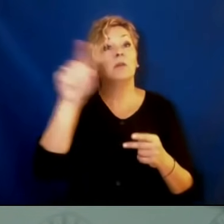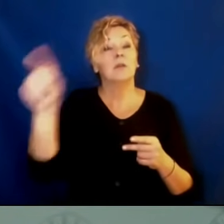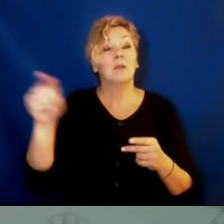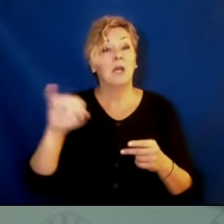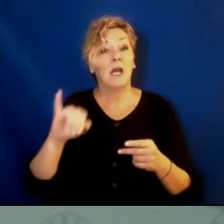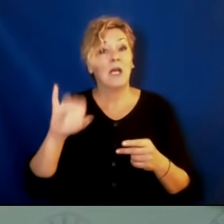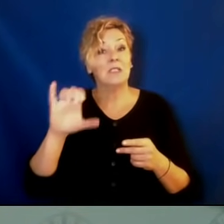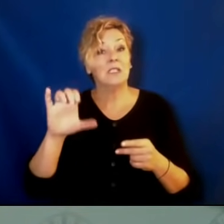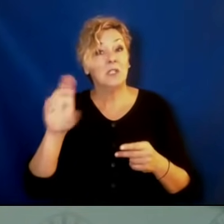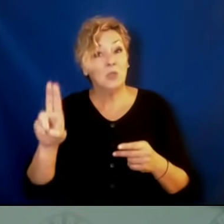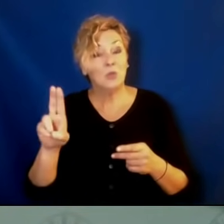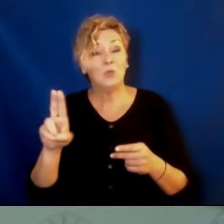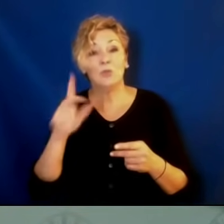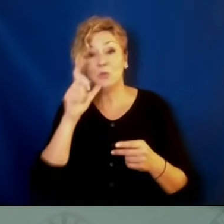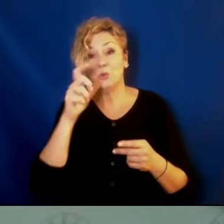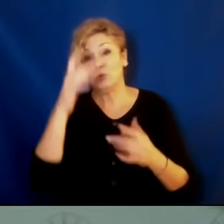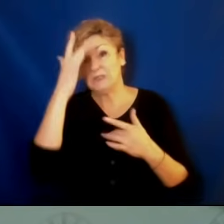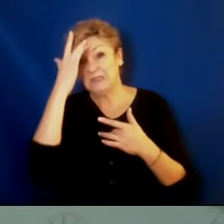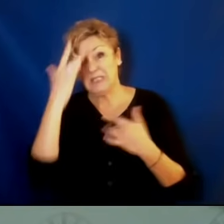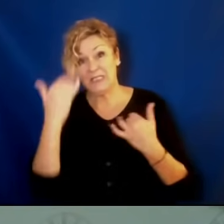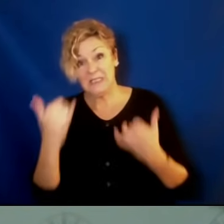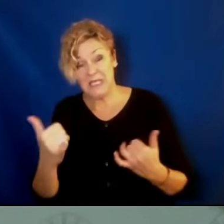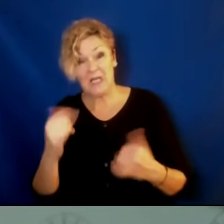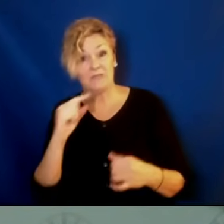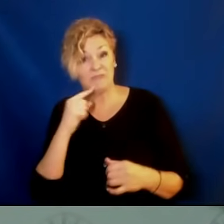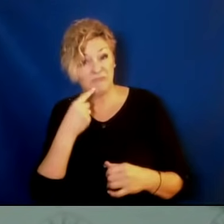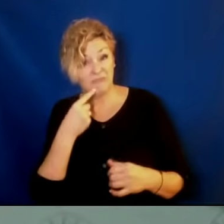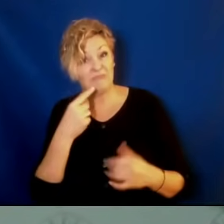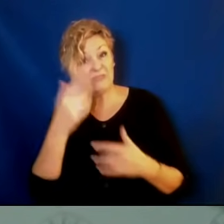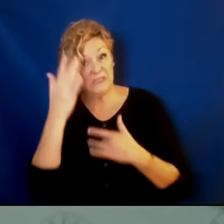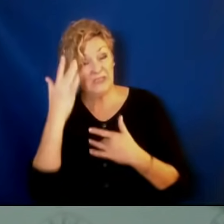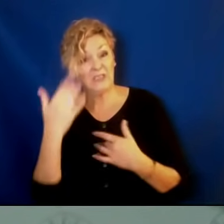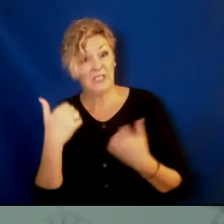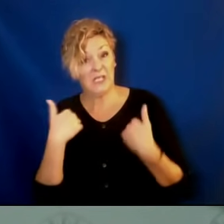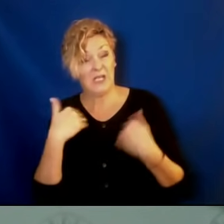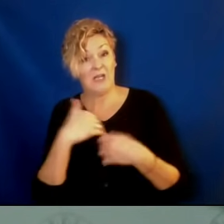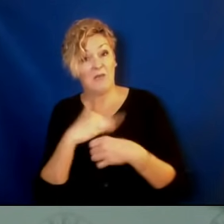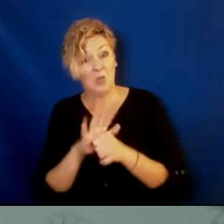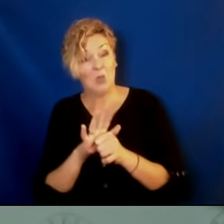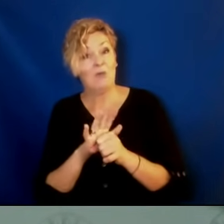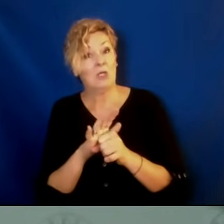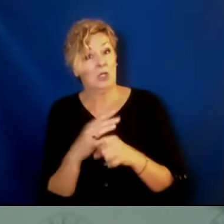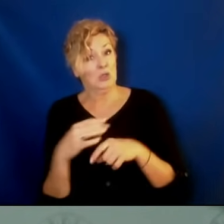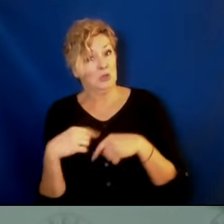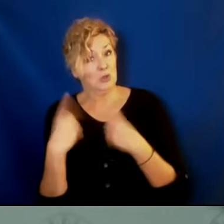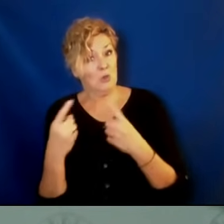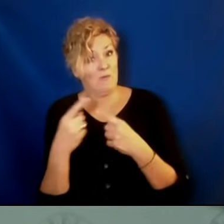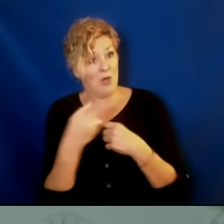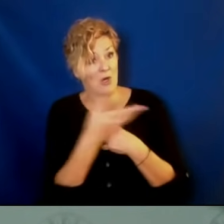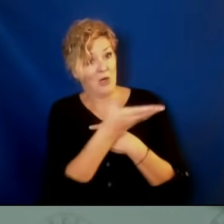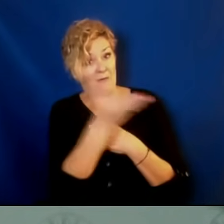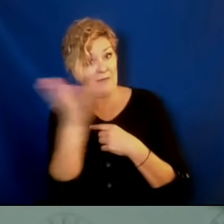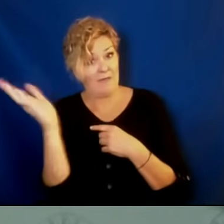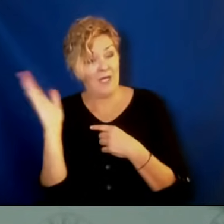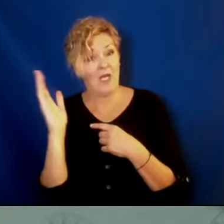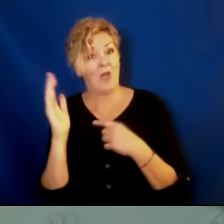there isn't a single number, there is a team of public health professionals that are monitoring the epidemic, its impact on the